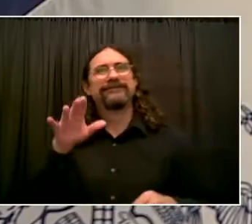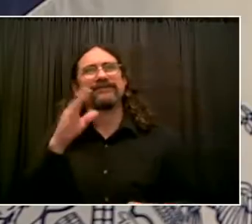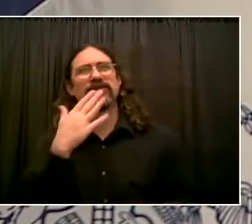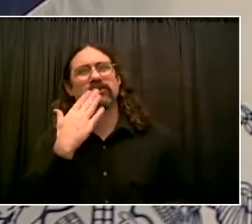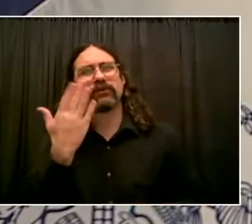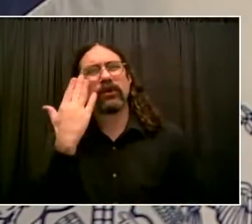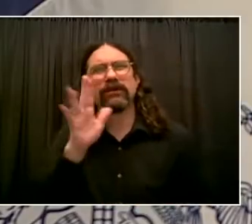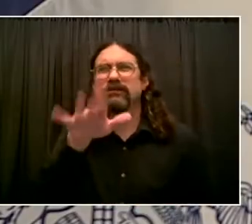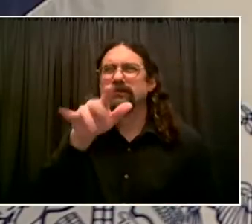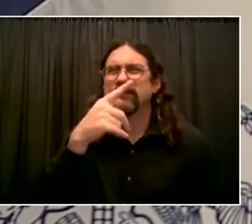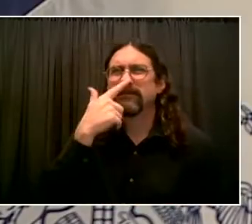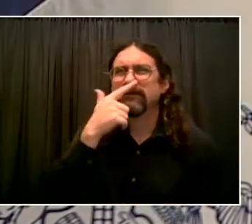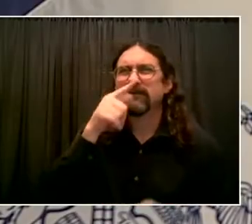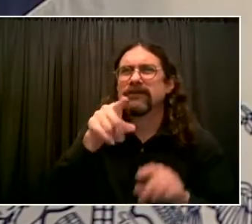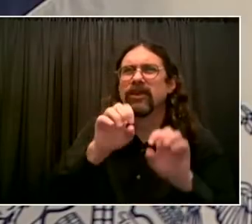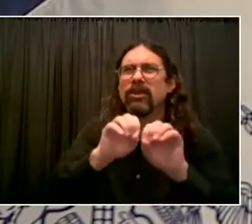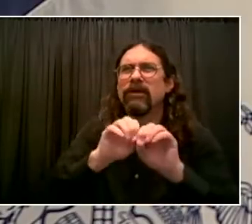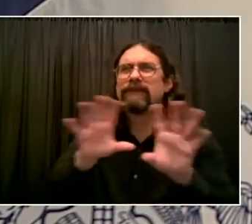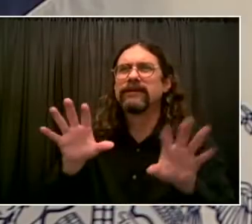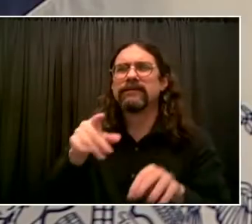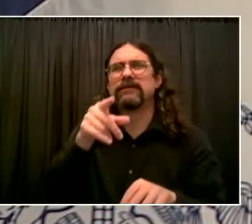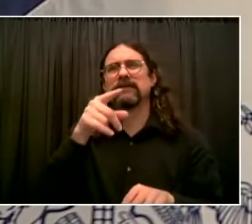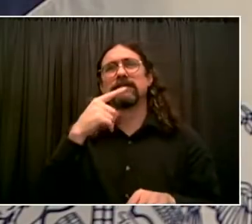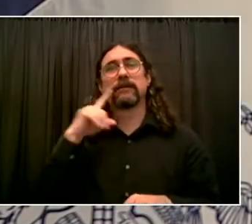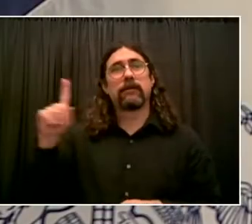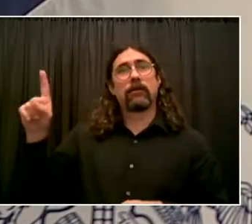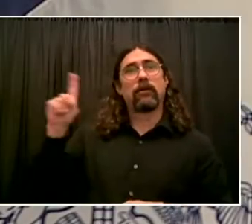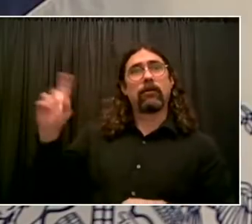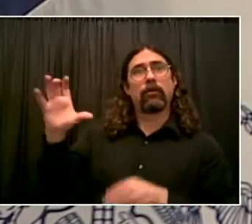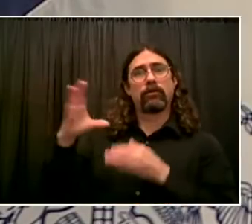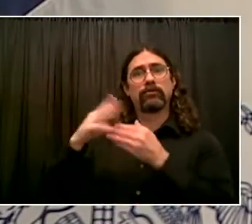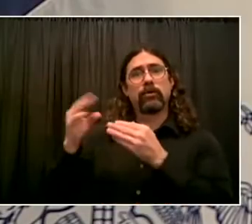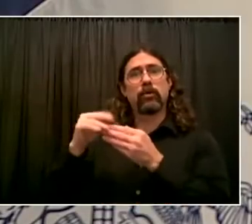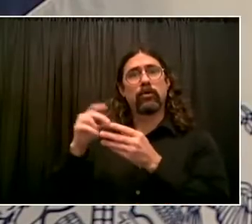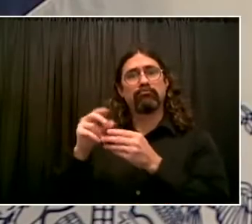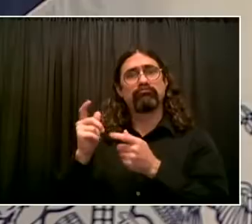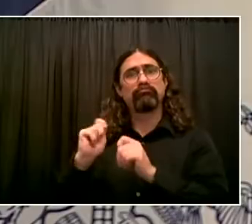CLARIFY THAT $100 VACCINE